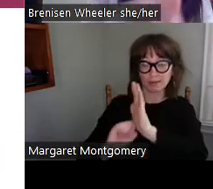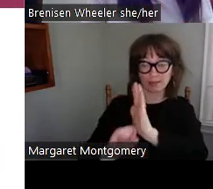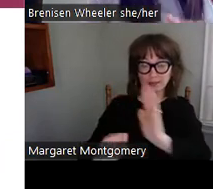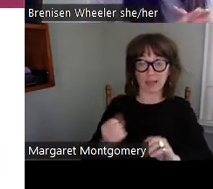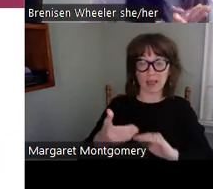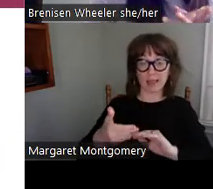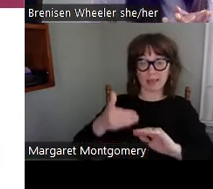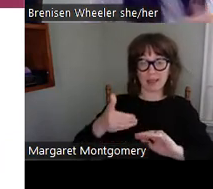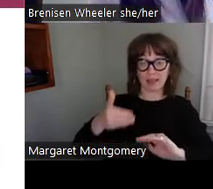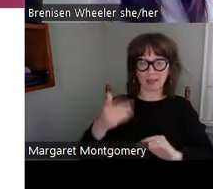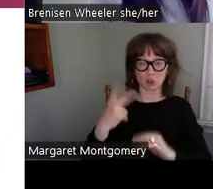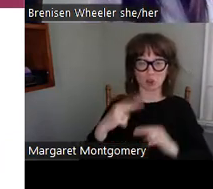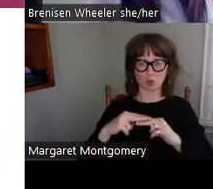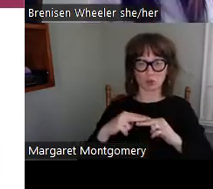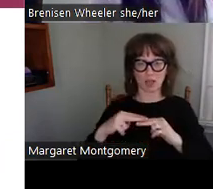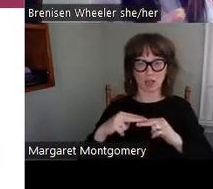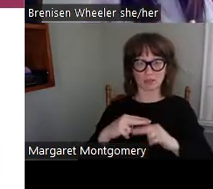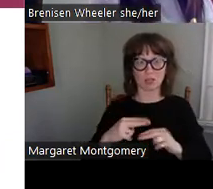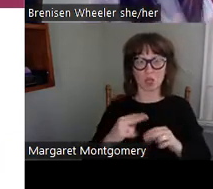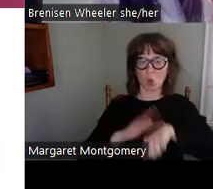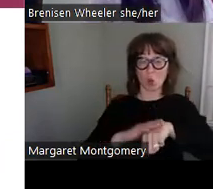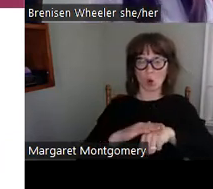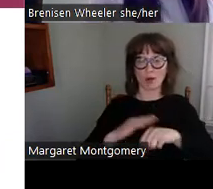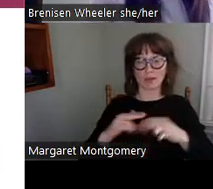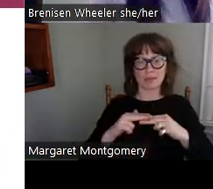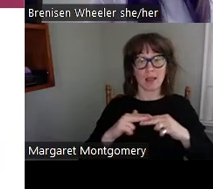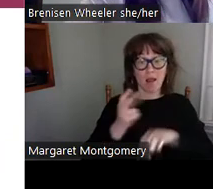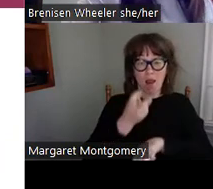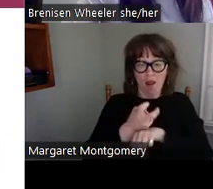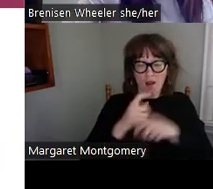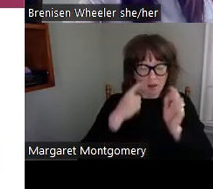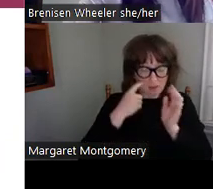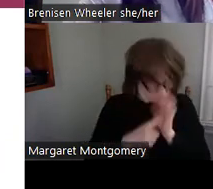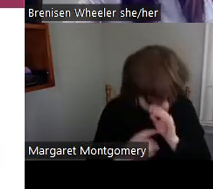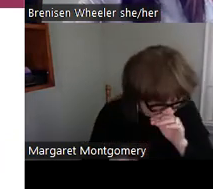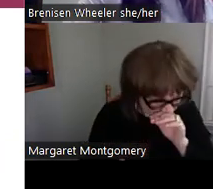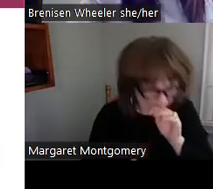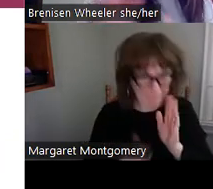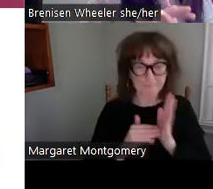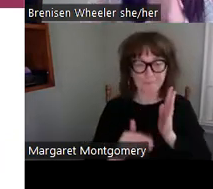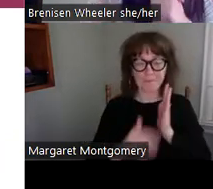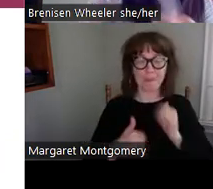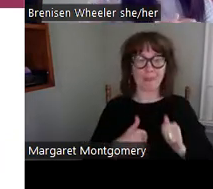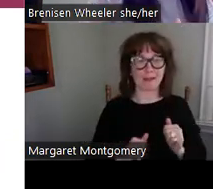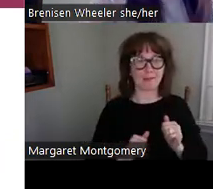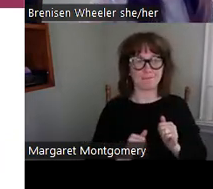12:38:00 These warning signs can sometimes be difficult to identify as we've talked about, especially when we are the ones experiencing them.